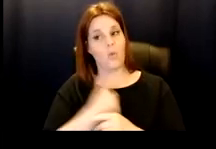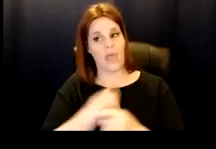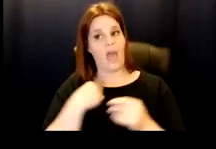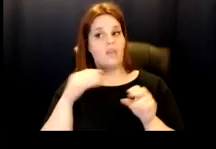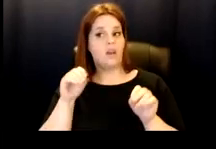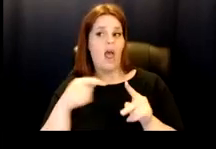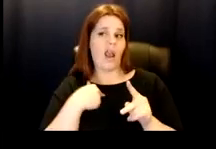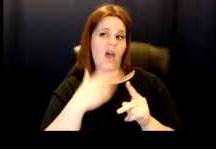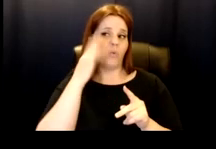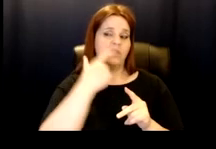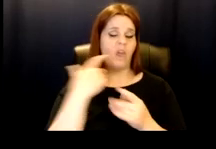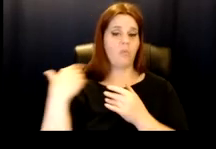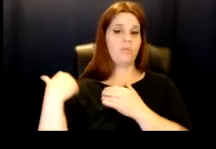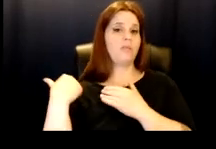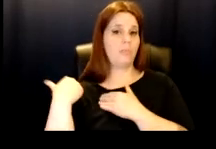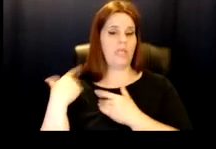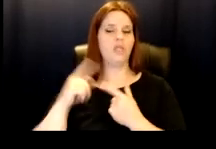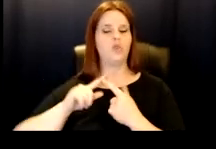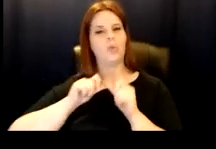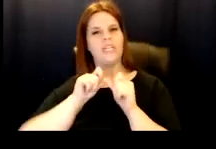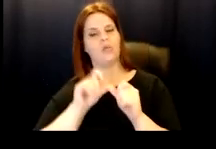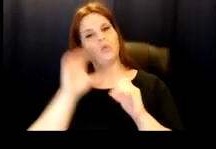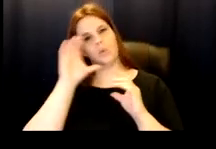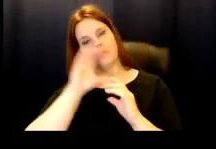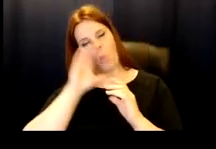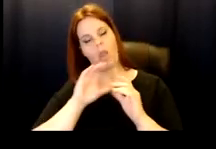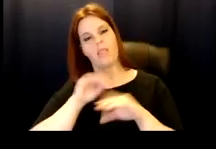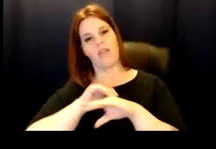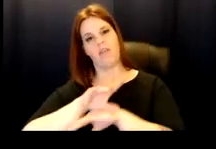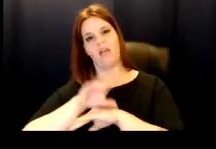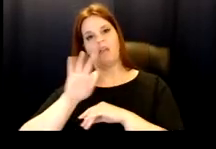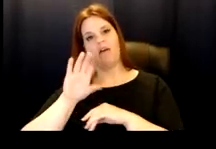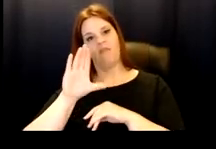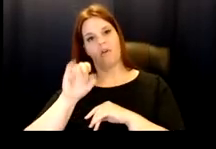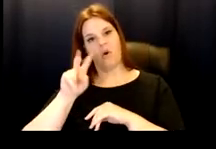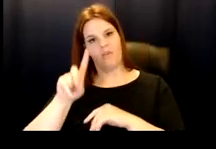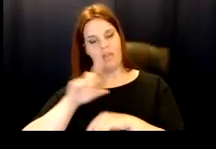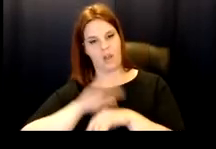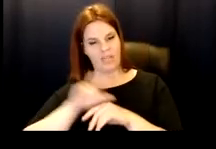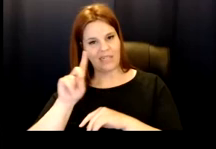to continue to explore the effects of COVID on disability employment outcomes and ensure